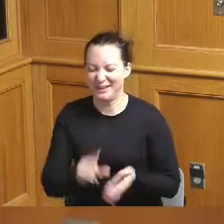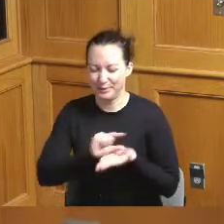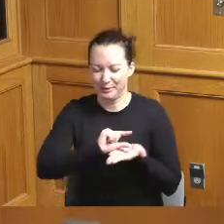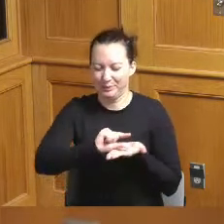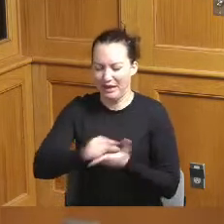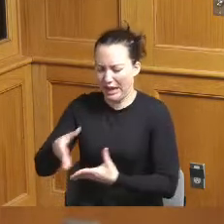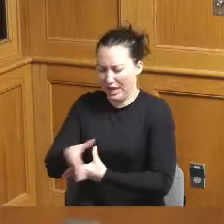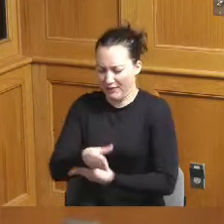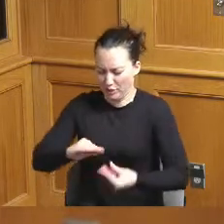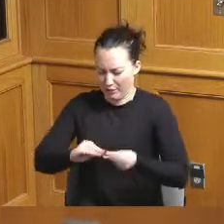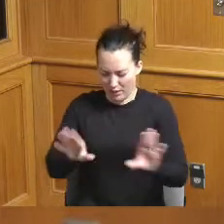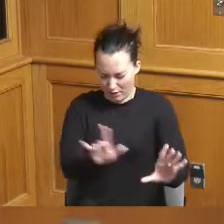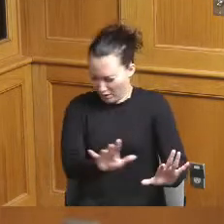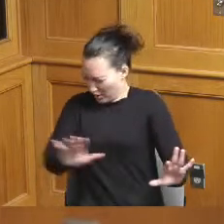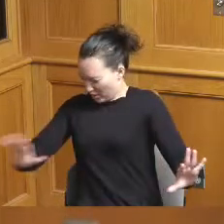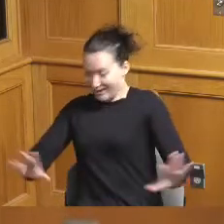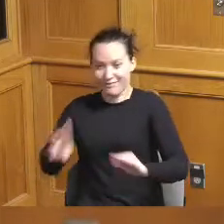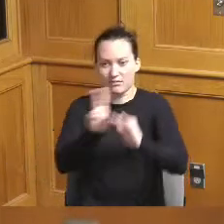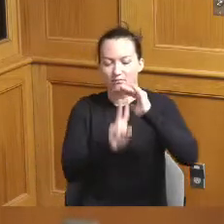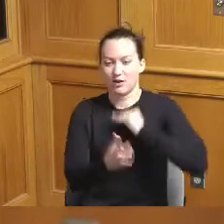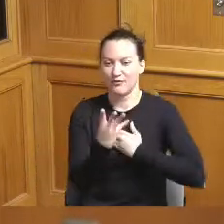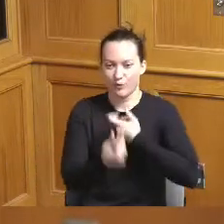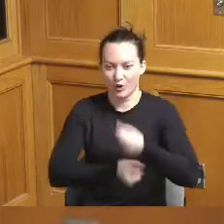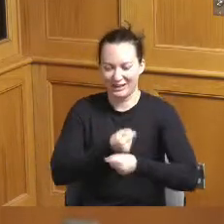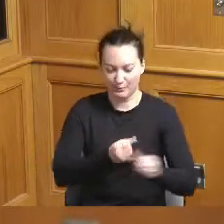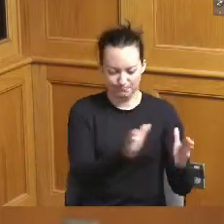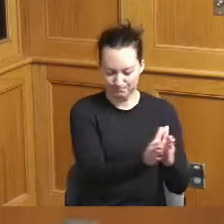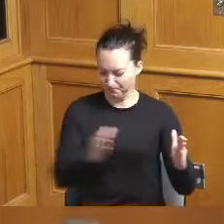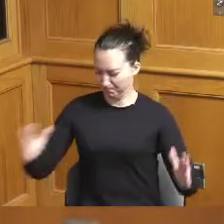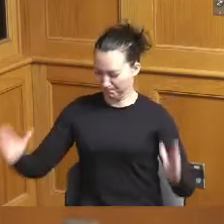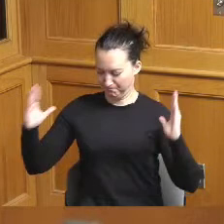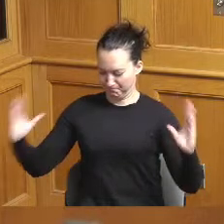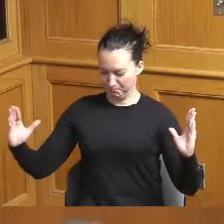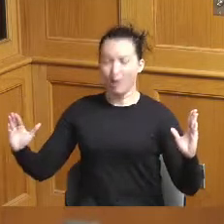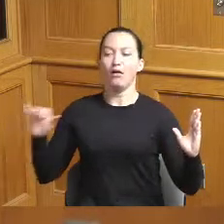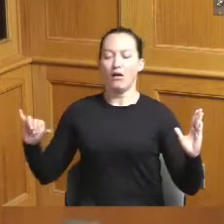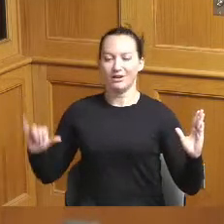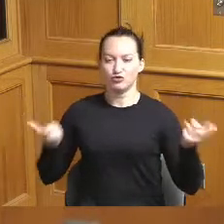average number of what we expect the four-year cycle to cost and we try to budget that amount